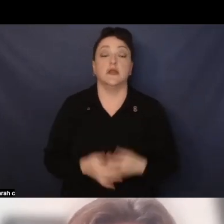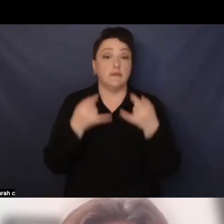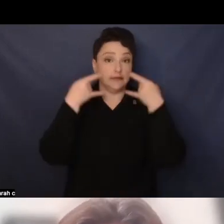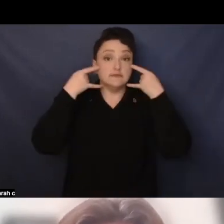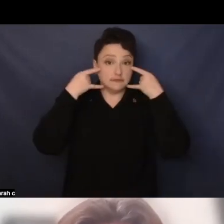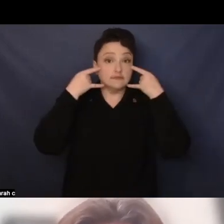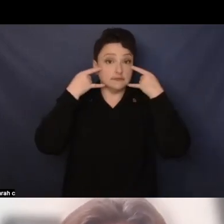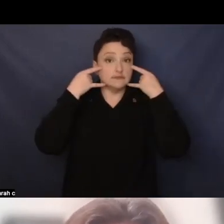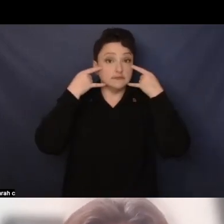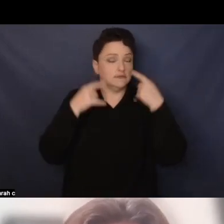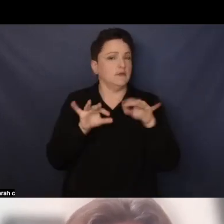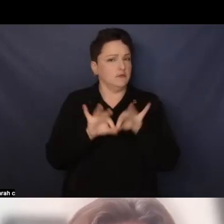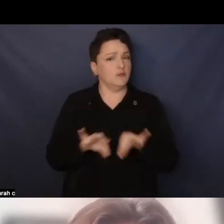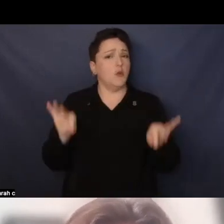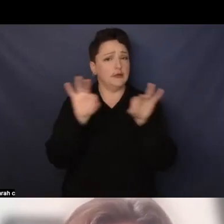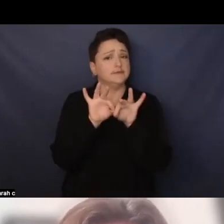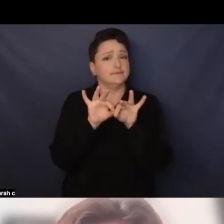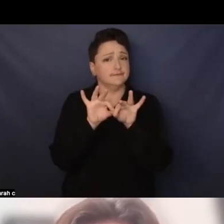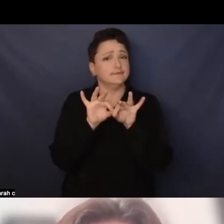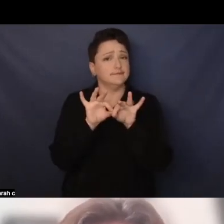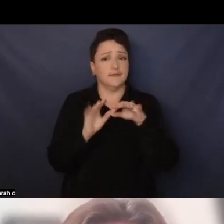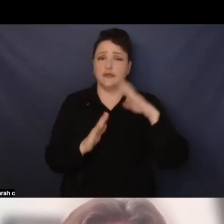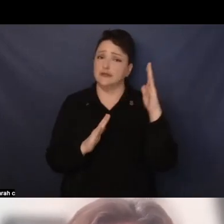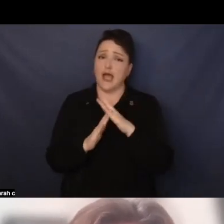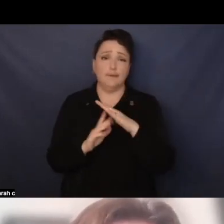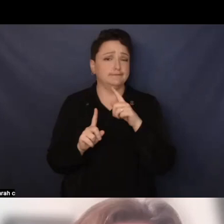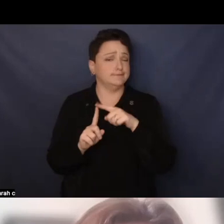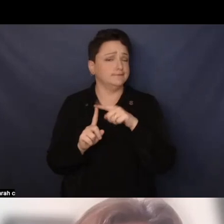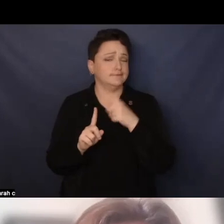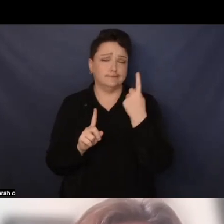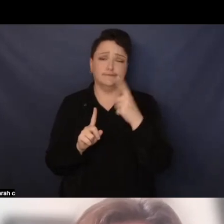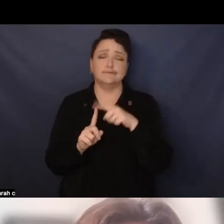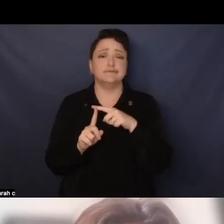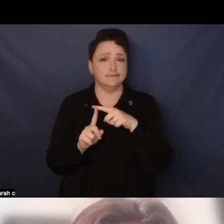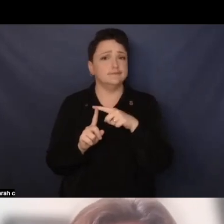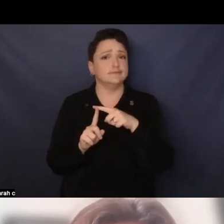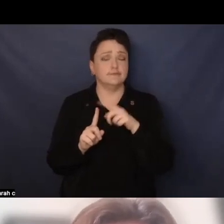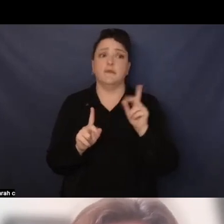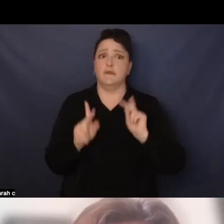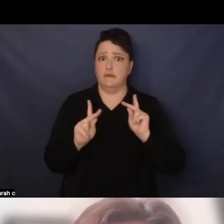important accommodation and probably the top accommodation that people need and ask for.